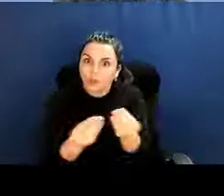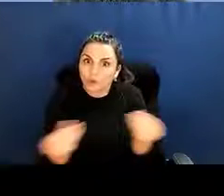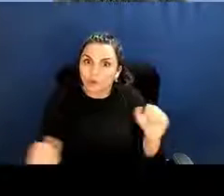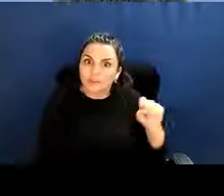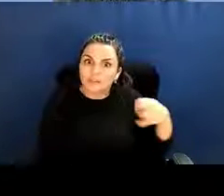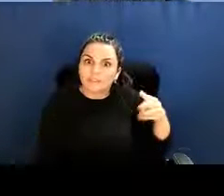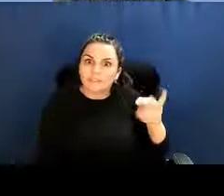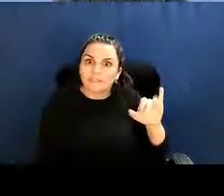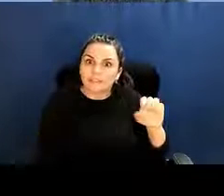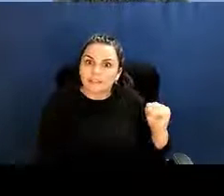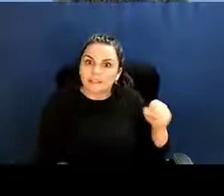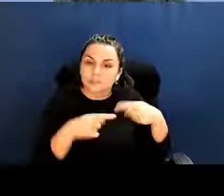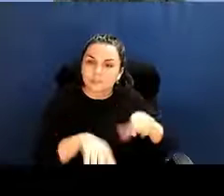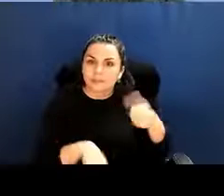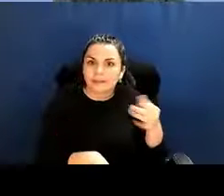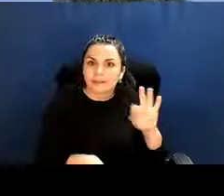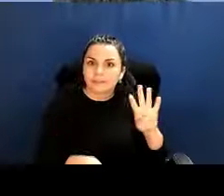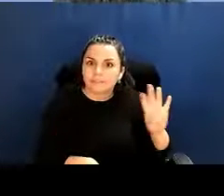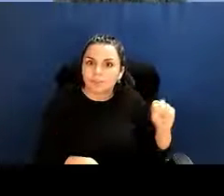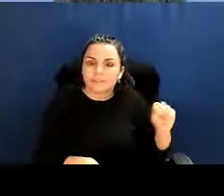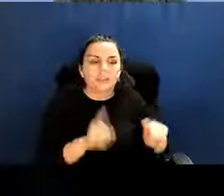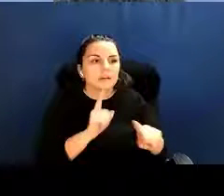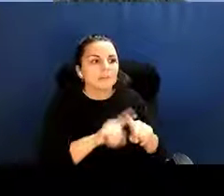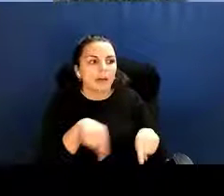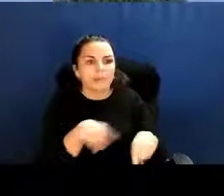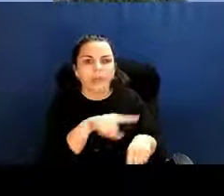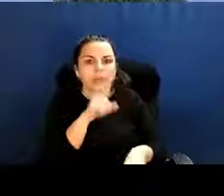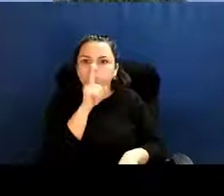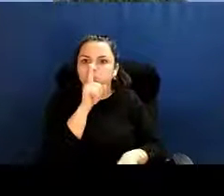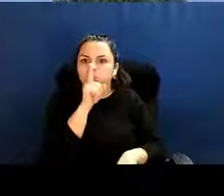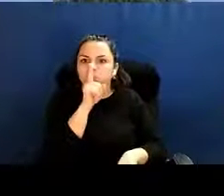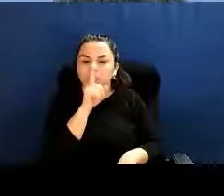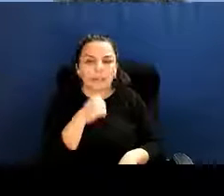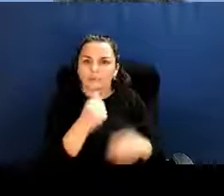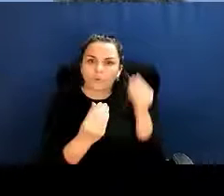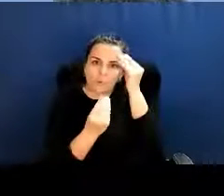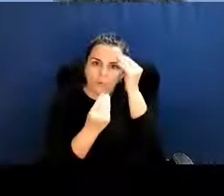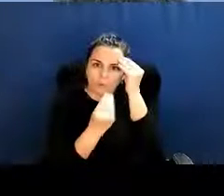this information was not provided to the research participants,